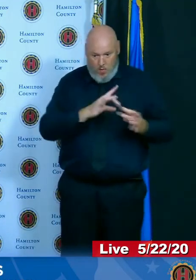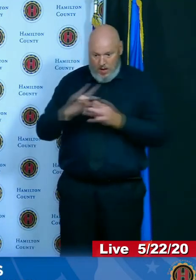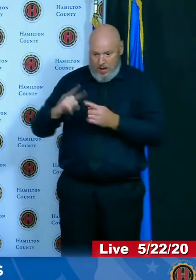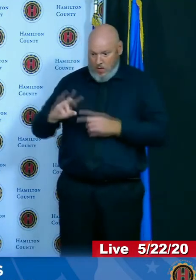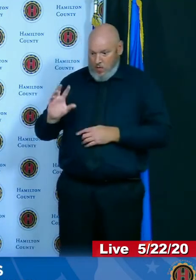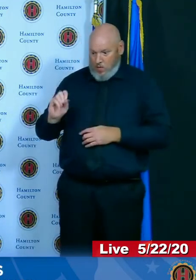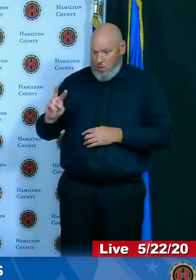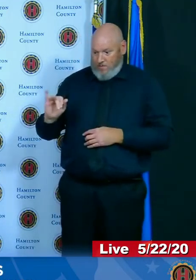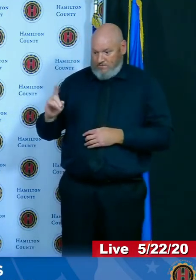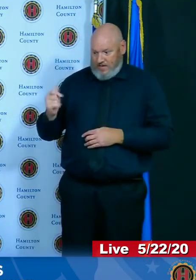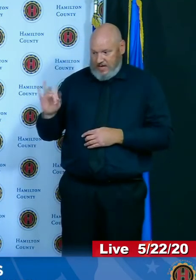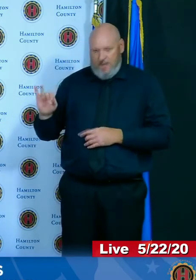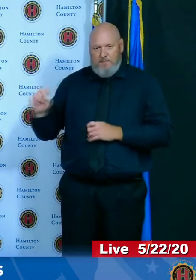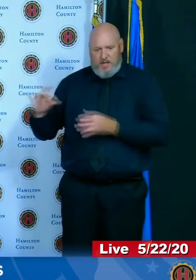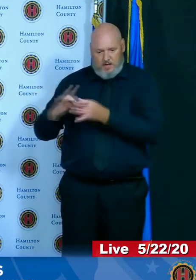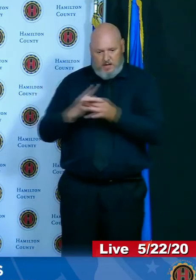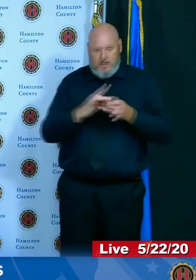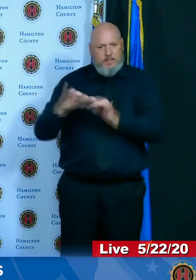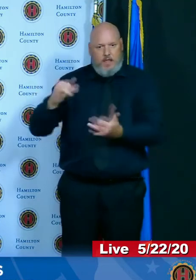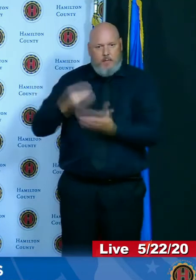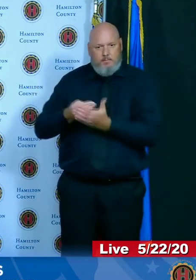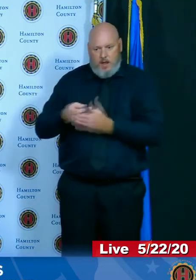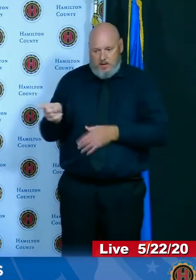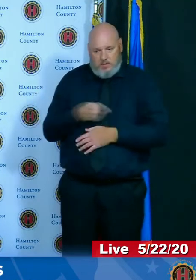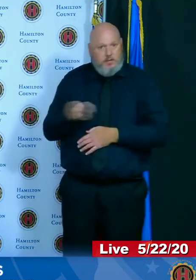we've gone through some of the details in the past and so I'm not going to do